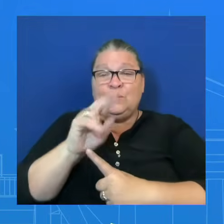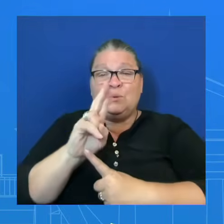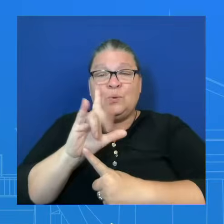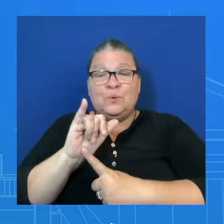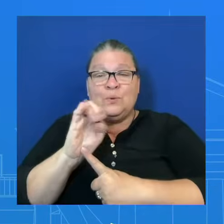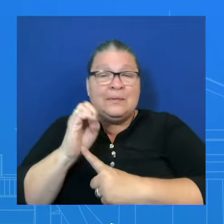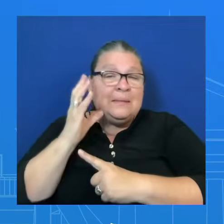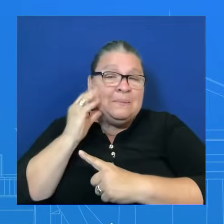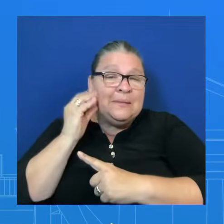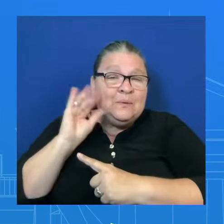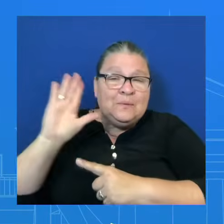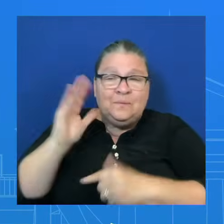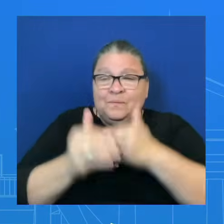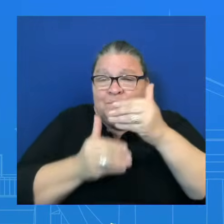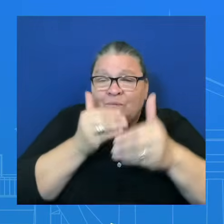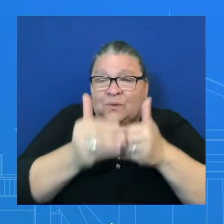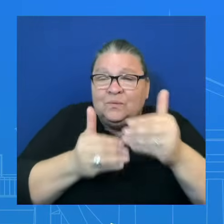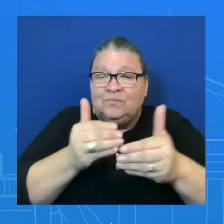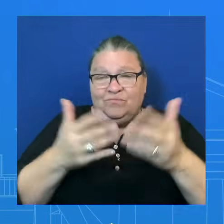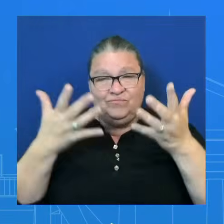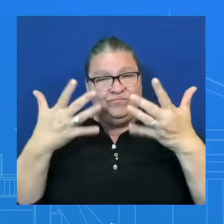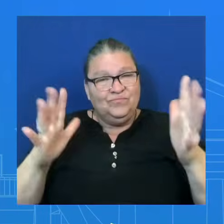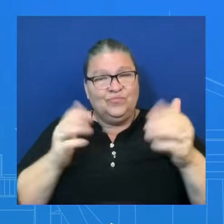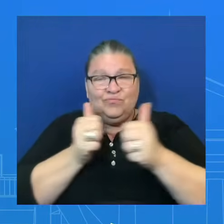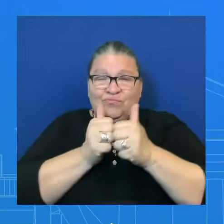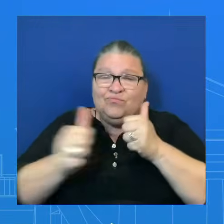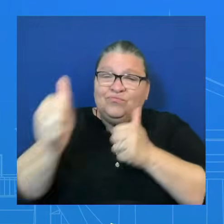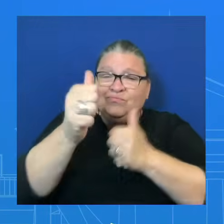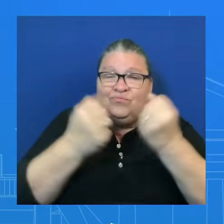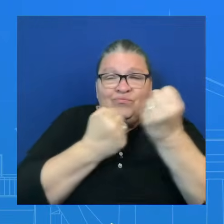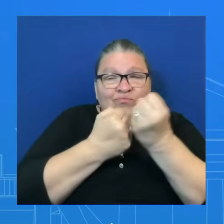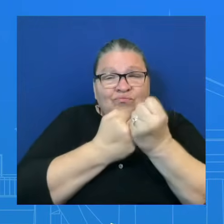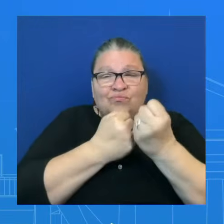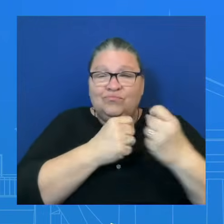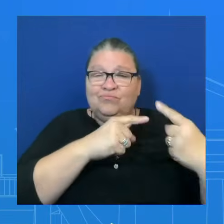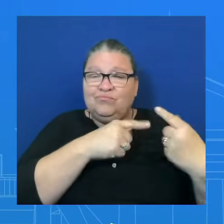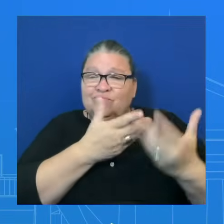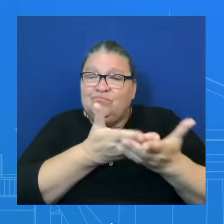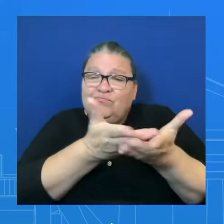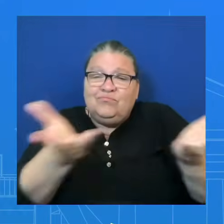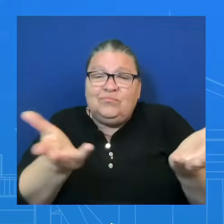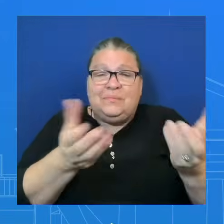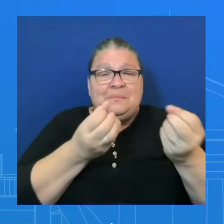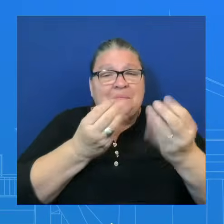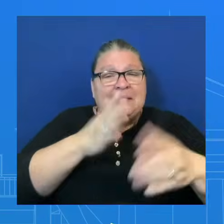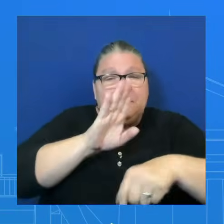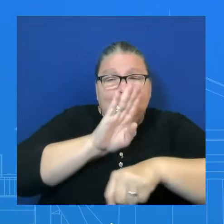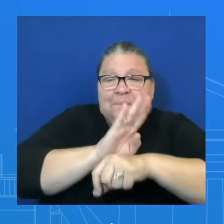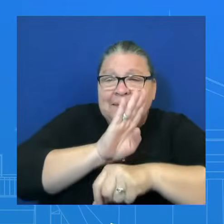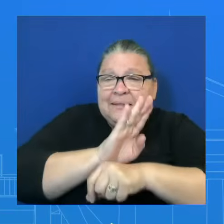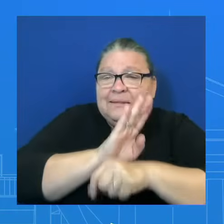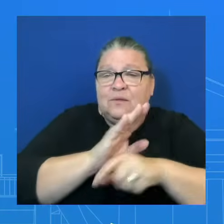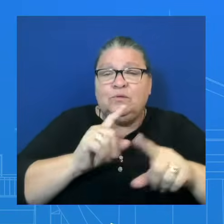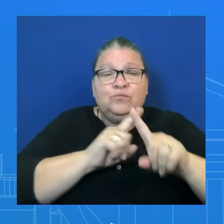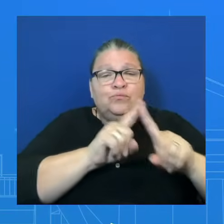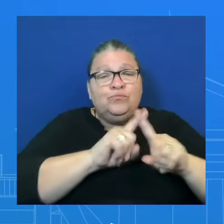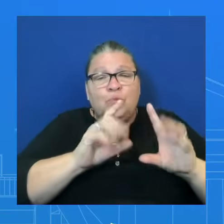labor, several organization across the spectrum. If you think about Gene Seroka, the executive director of Port of Los Angeles